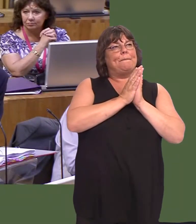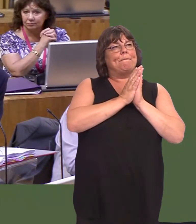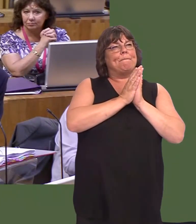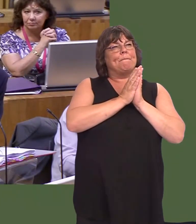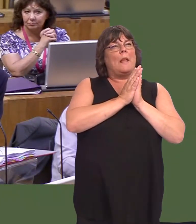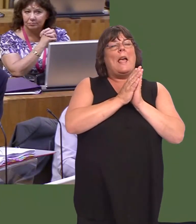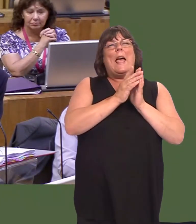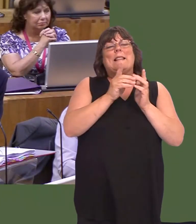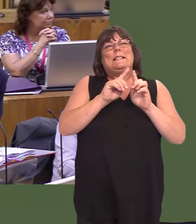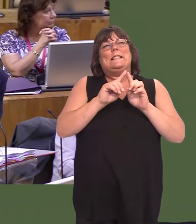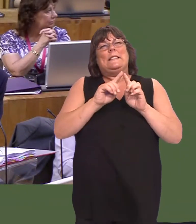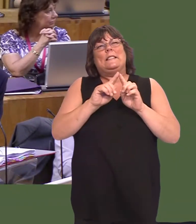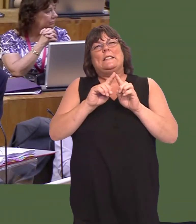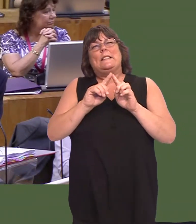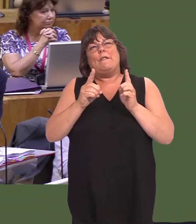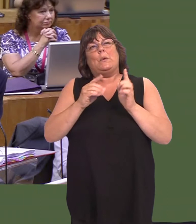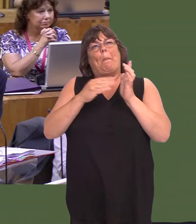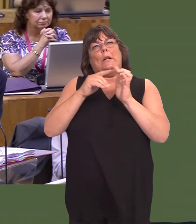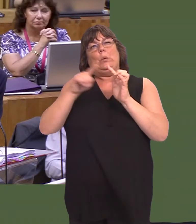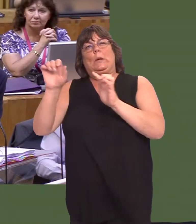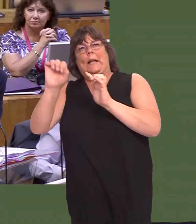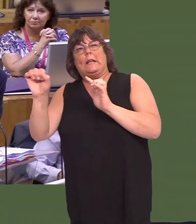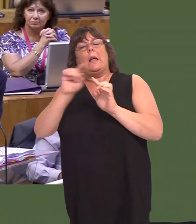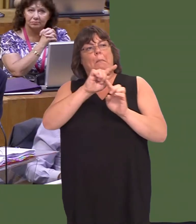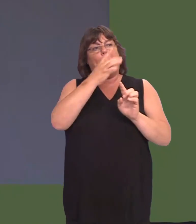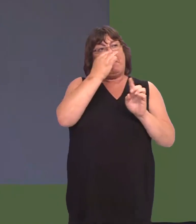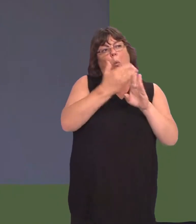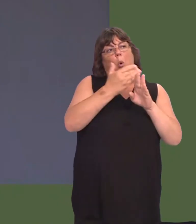is not exactly like any other day, of course, but similar in terms of peopleís work patterns.